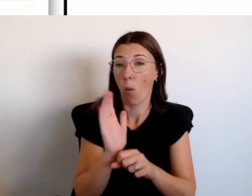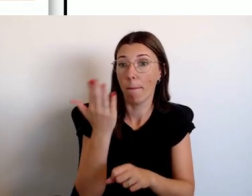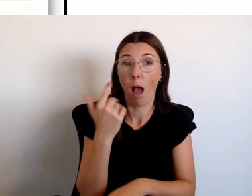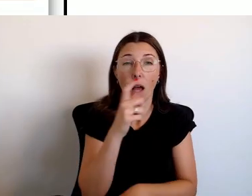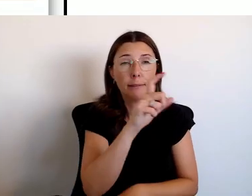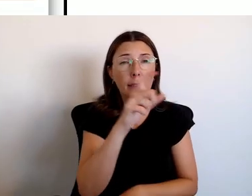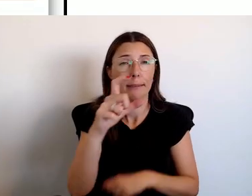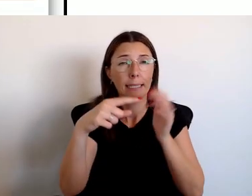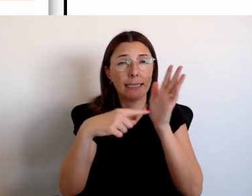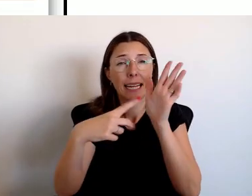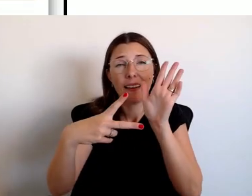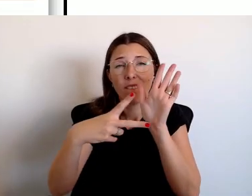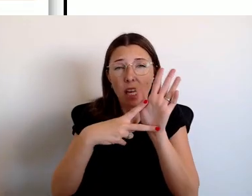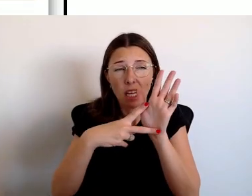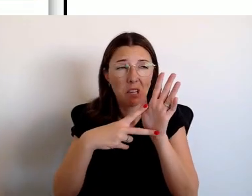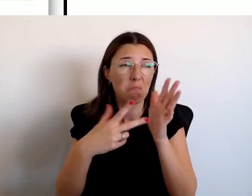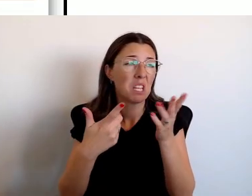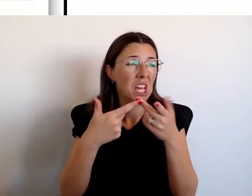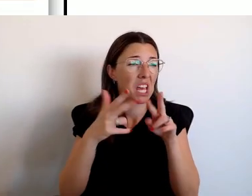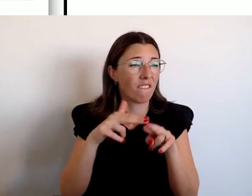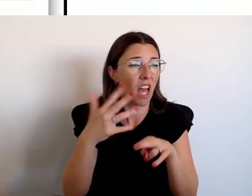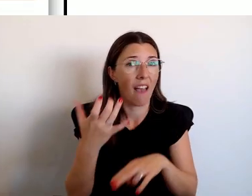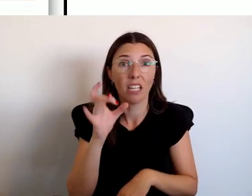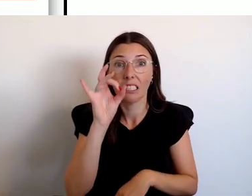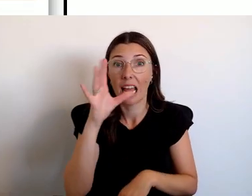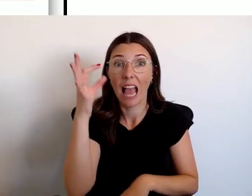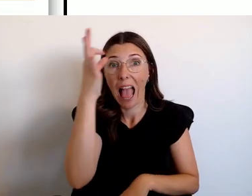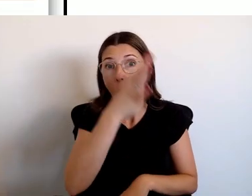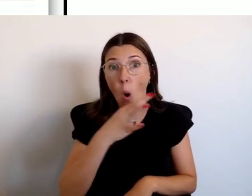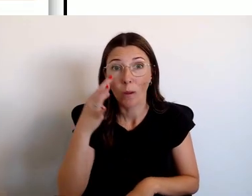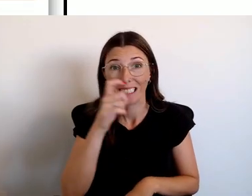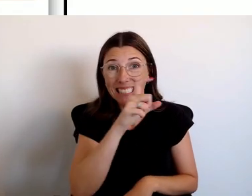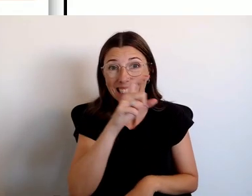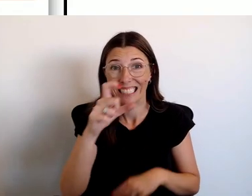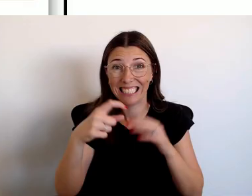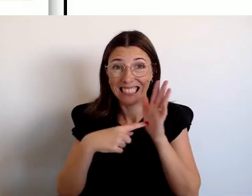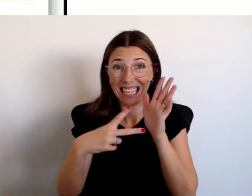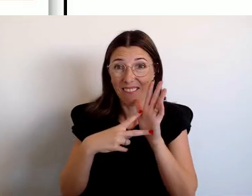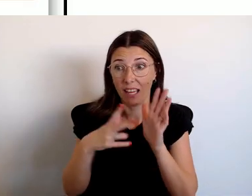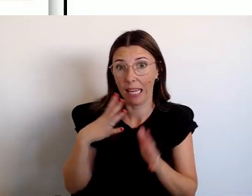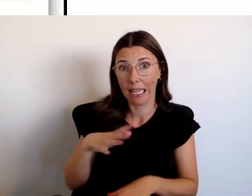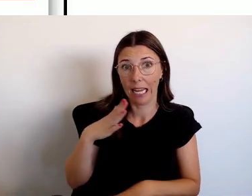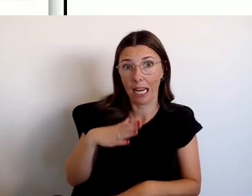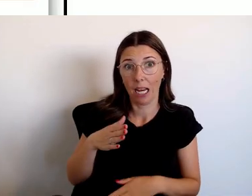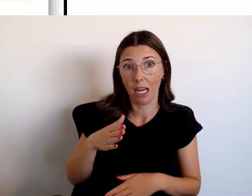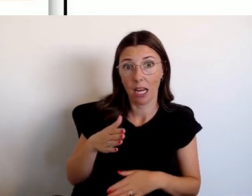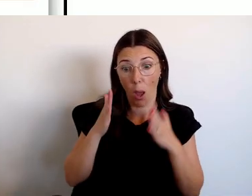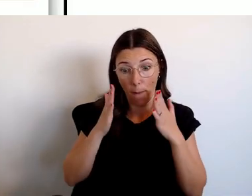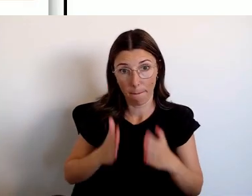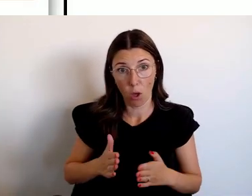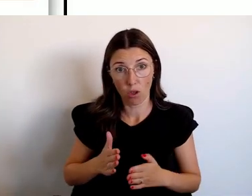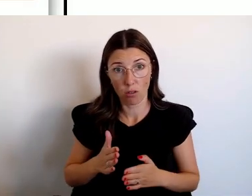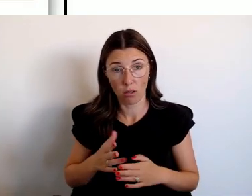say, for example, ten hours of CCTV footage, we would have to have someone physically go through that footage, almost